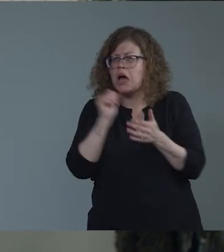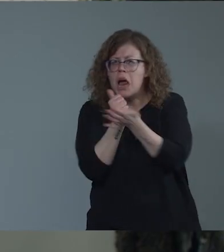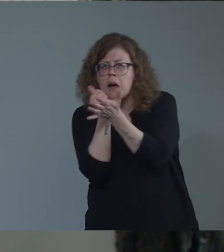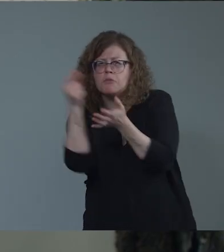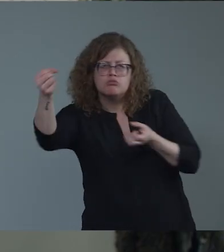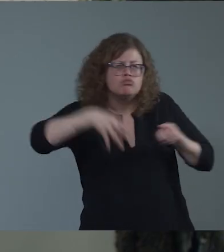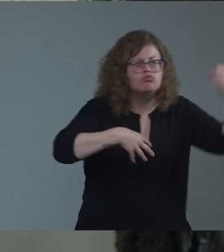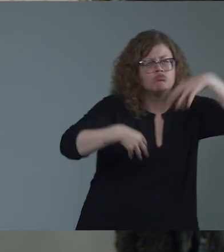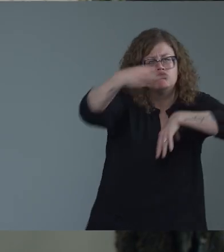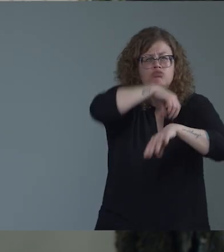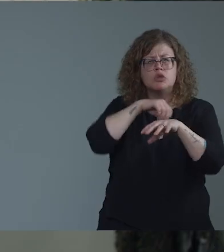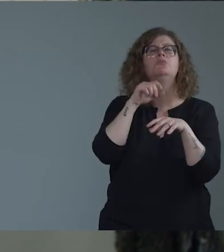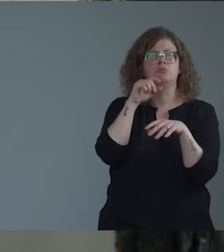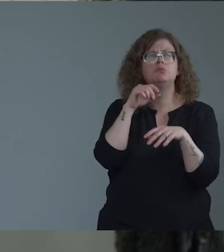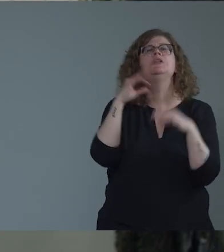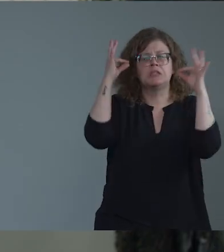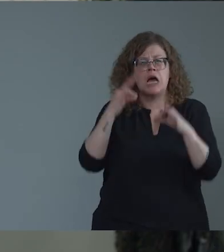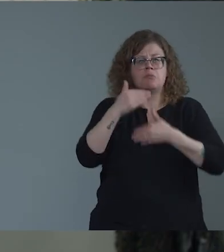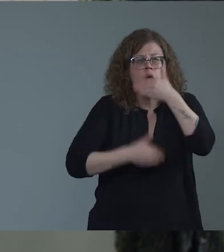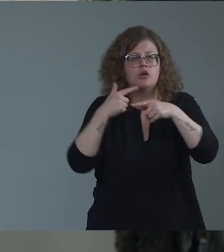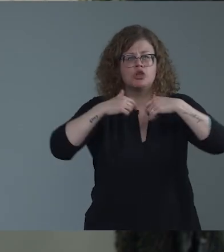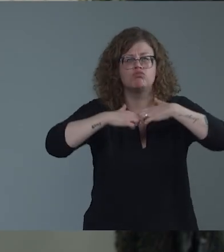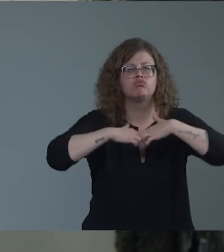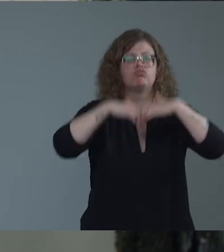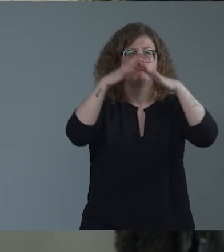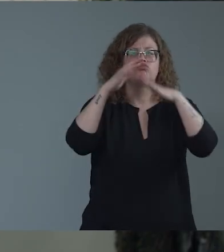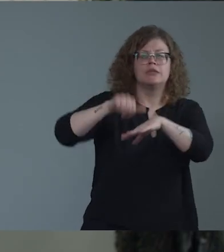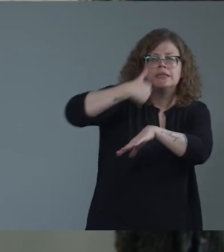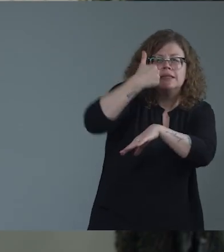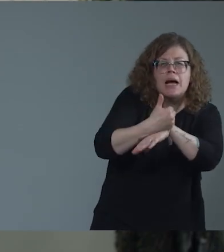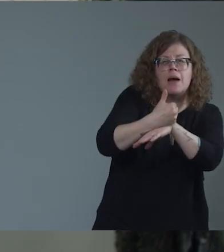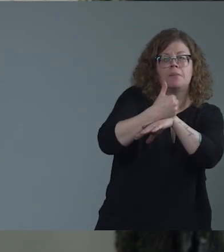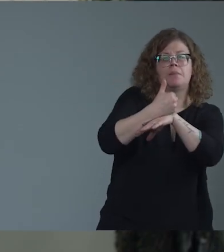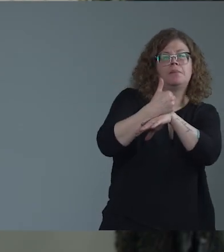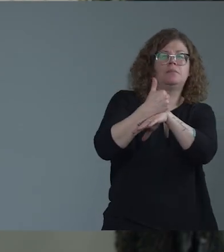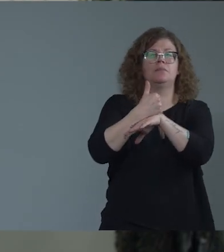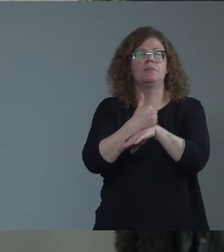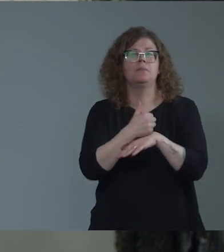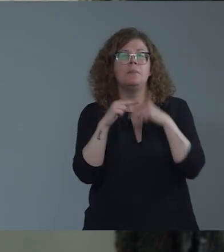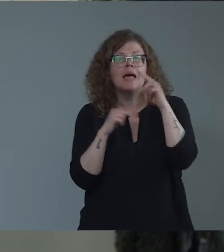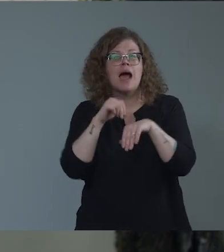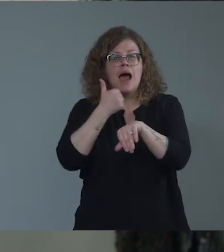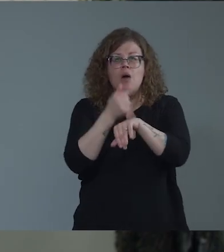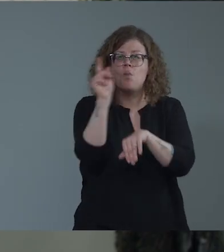but then it takes an entire team of professionals to do the engineering of that, to